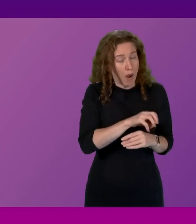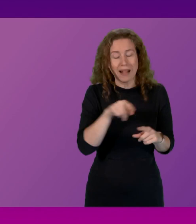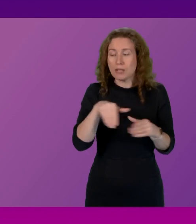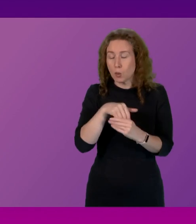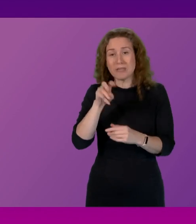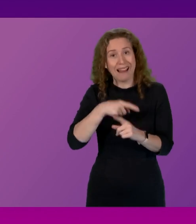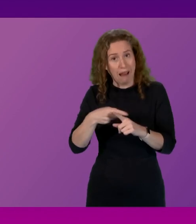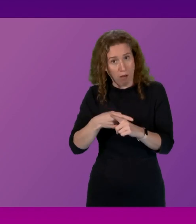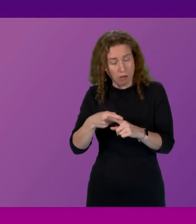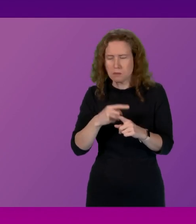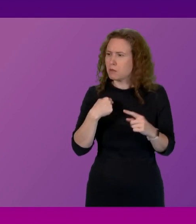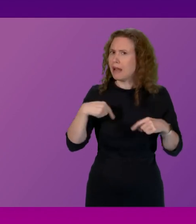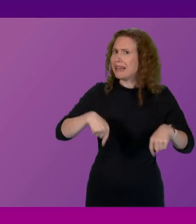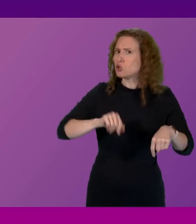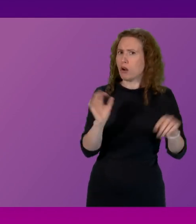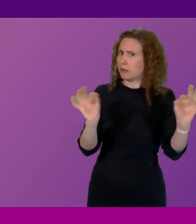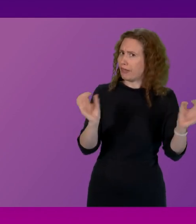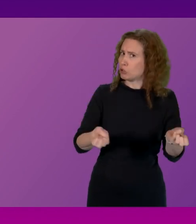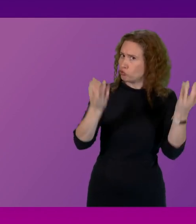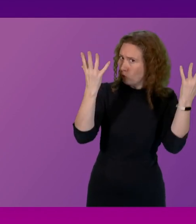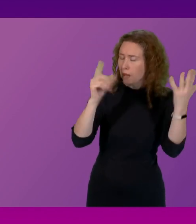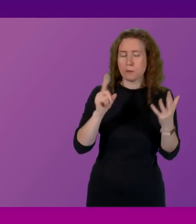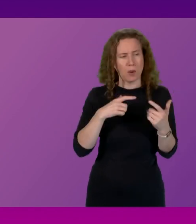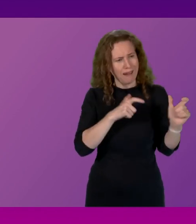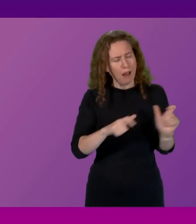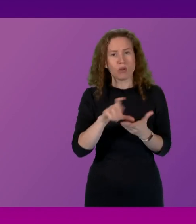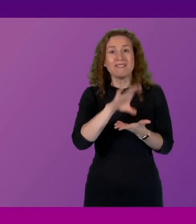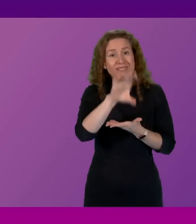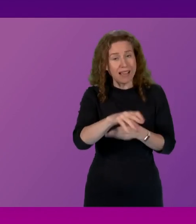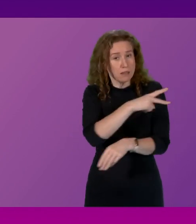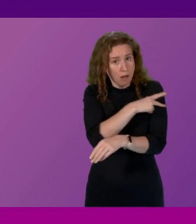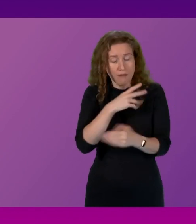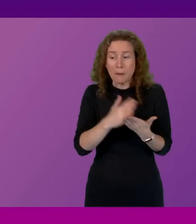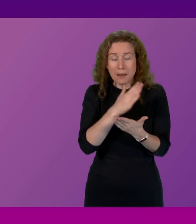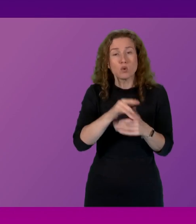We will continue to invest in our staff to ensure that patients get the treatment that